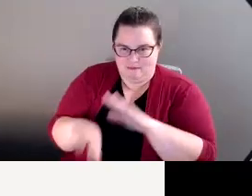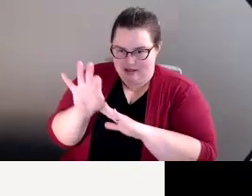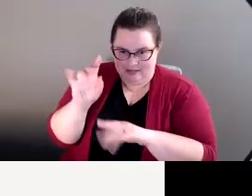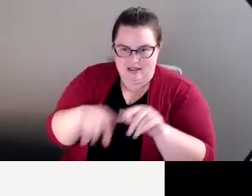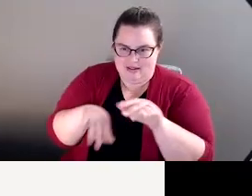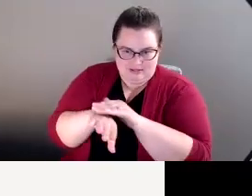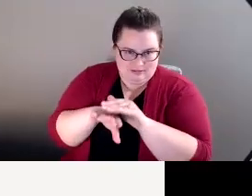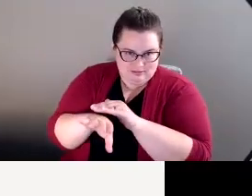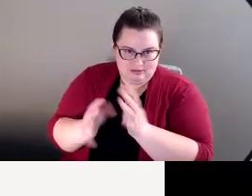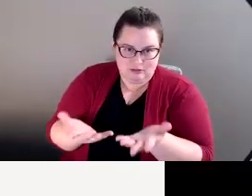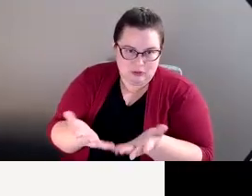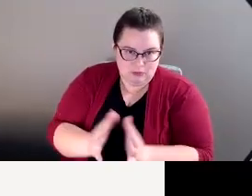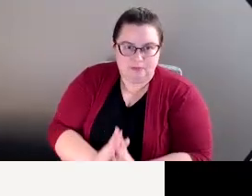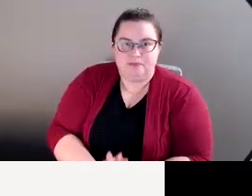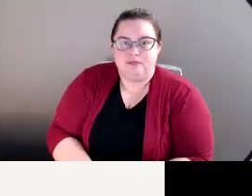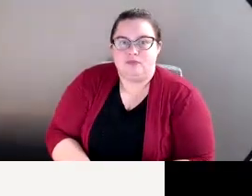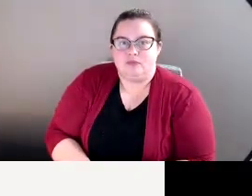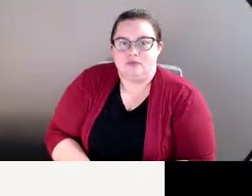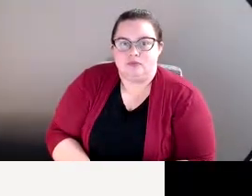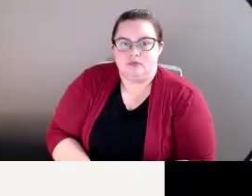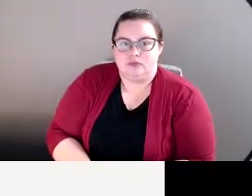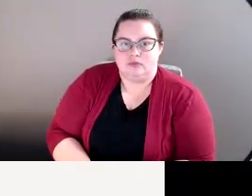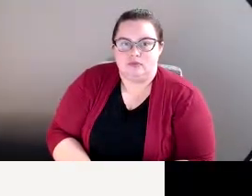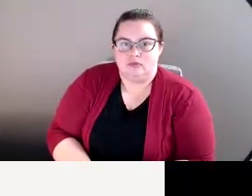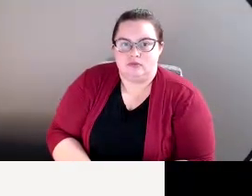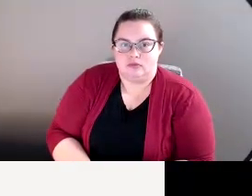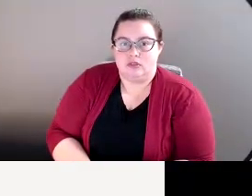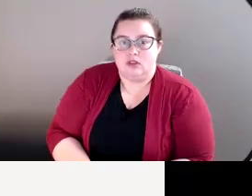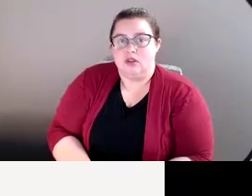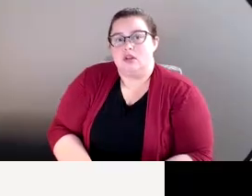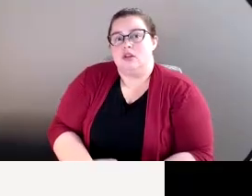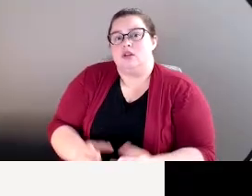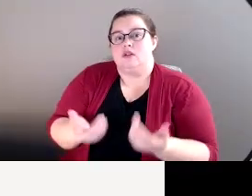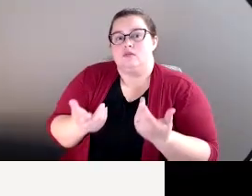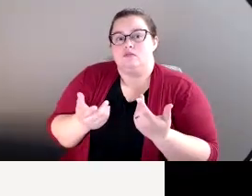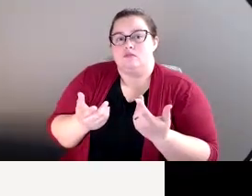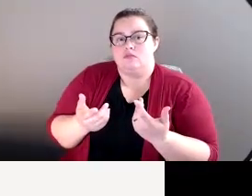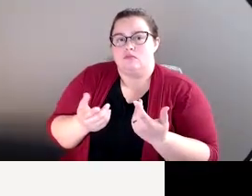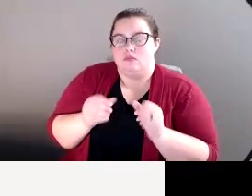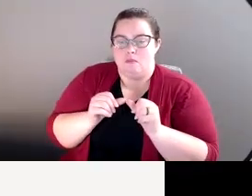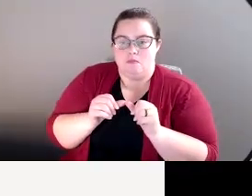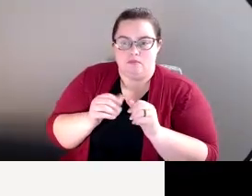Moving forward though, as you can see from the little timeline here,